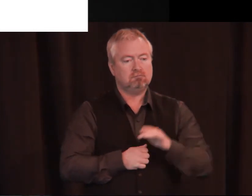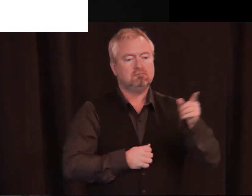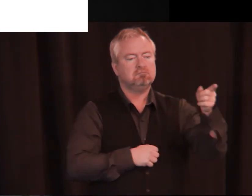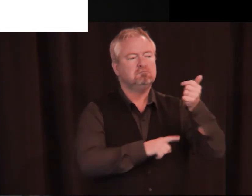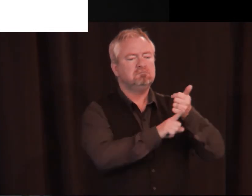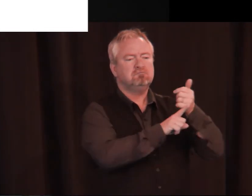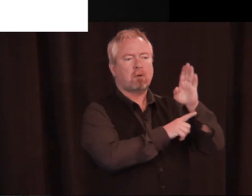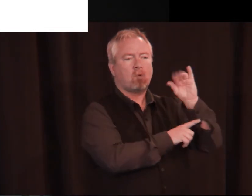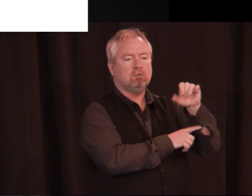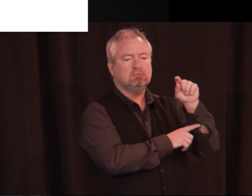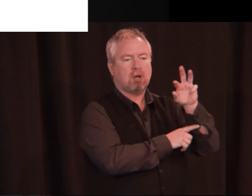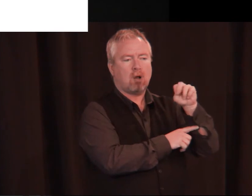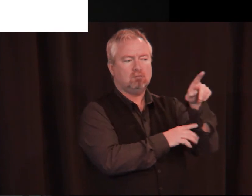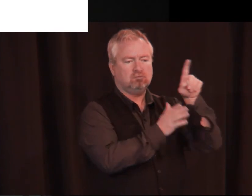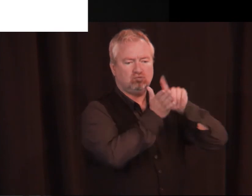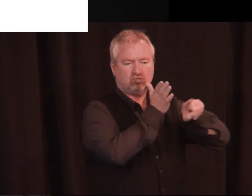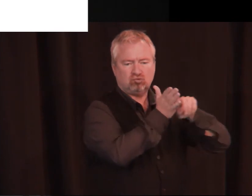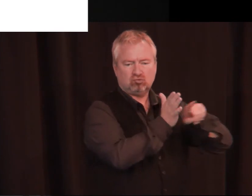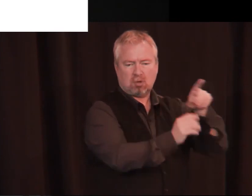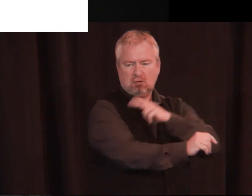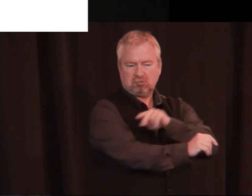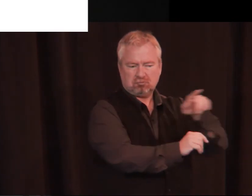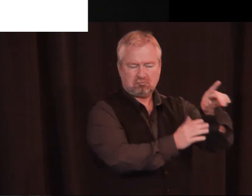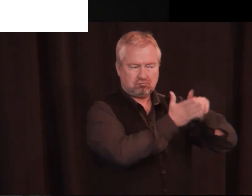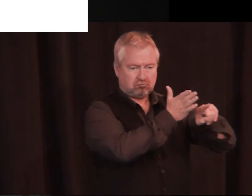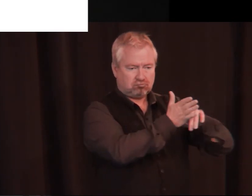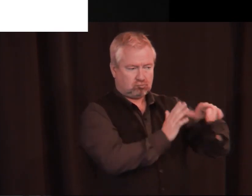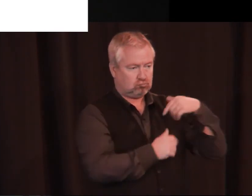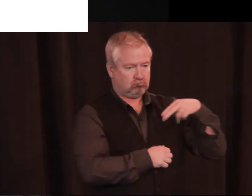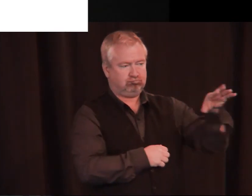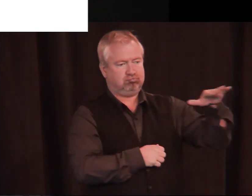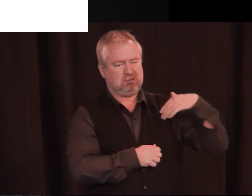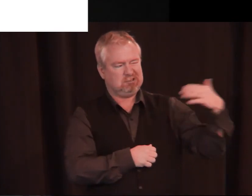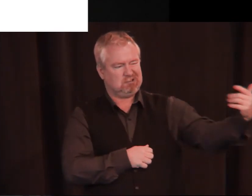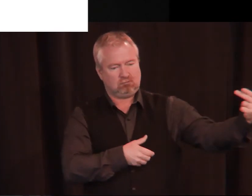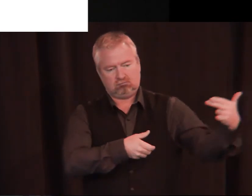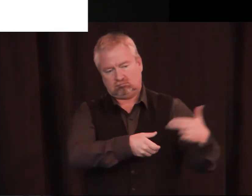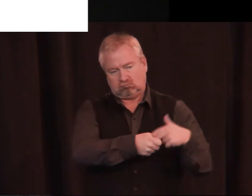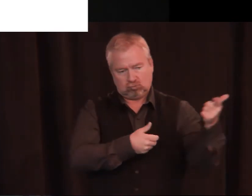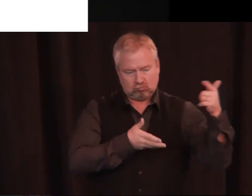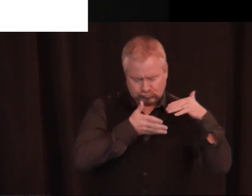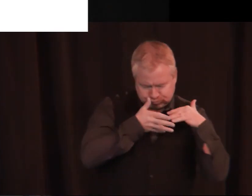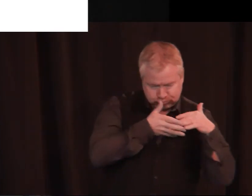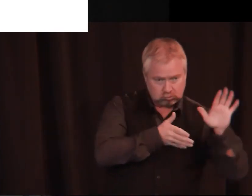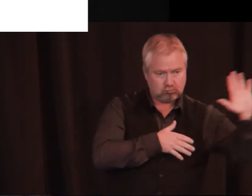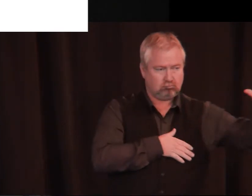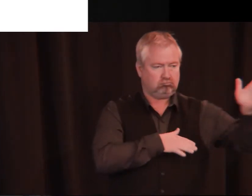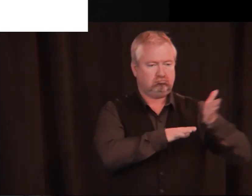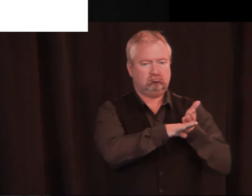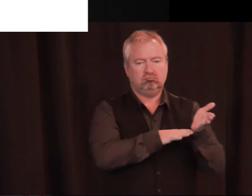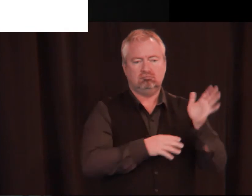has really been the researcher on our team that has looked at the impact of parent language input